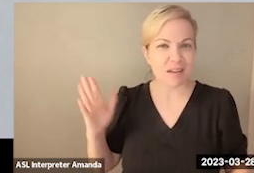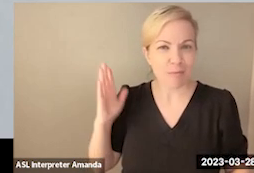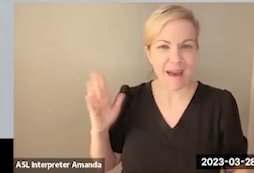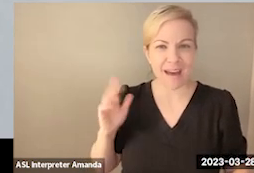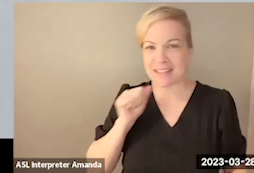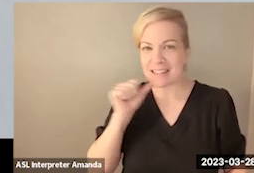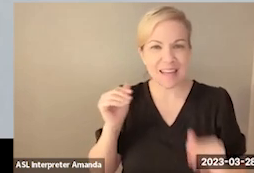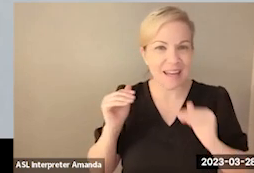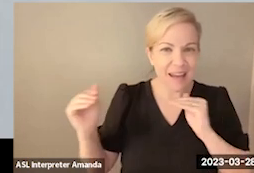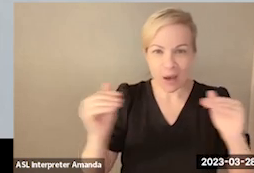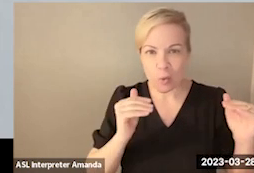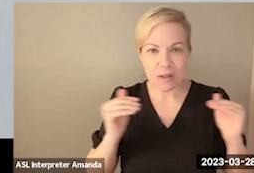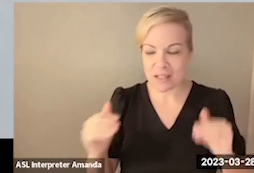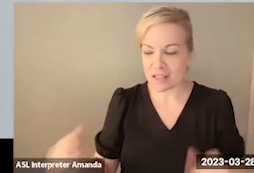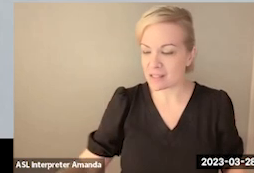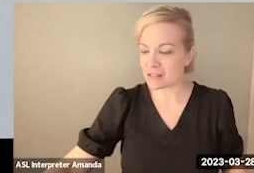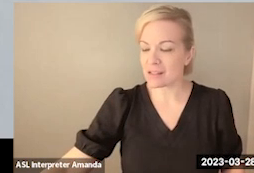Debbie Stine, Science & Technology Policy Academy: And so